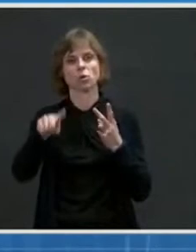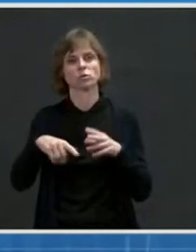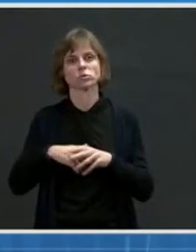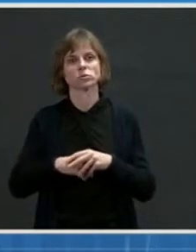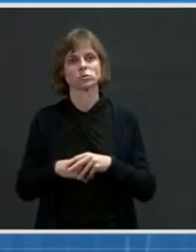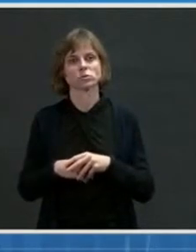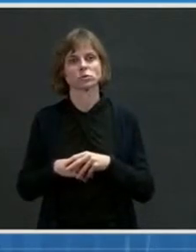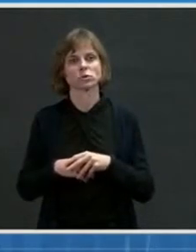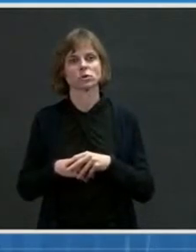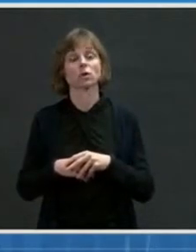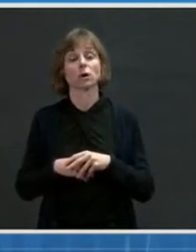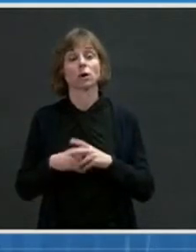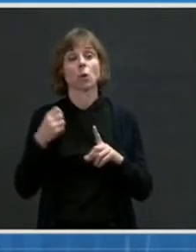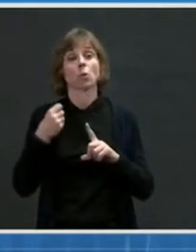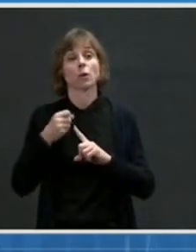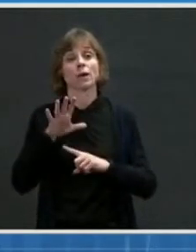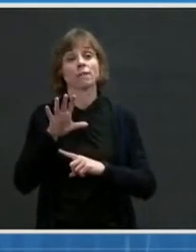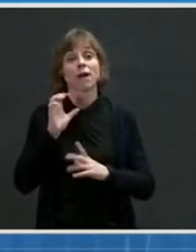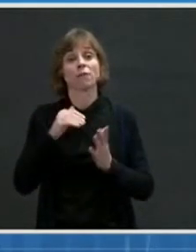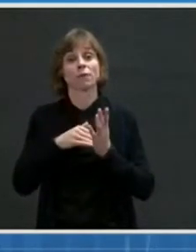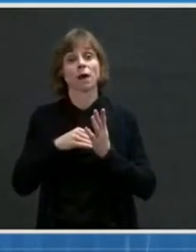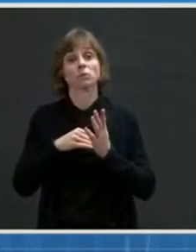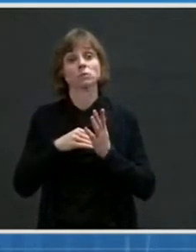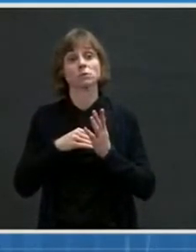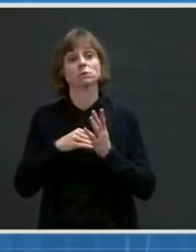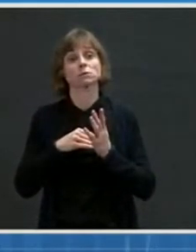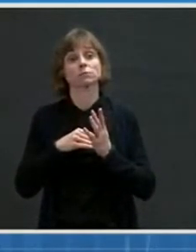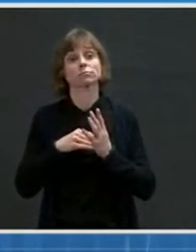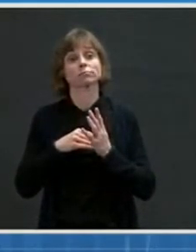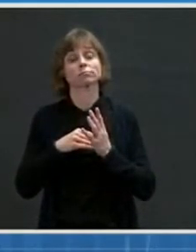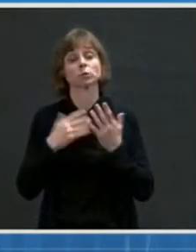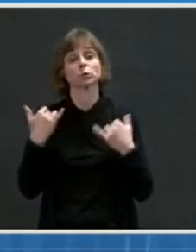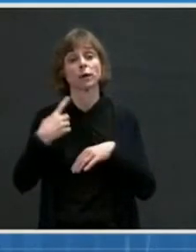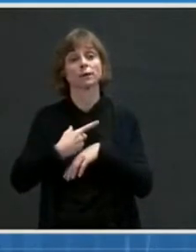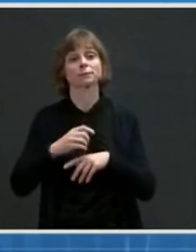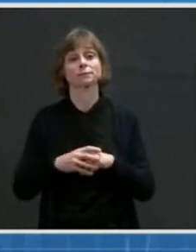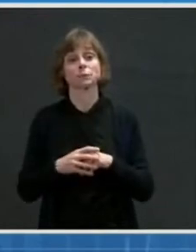GREAT, THANKS SO MUCH.